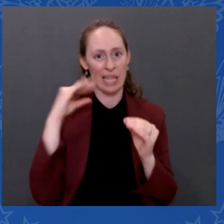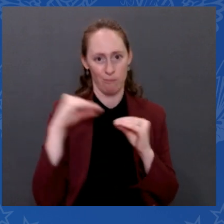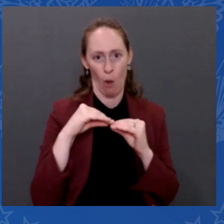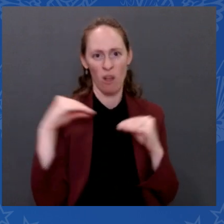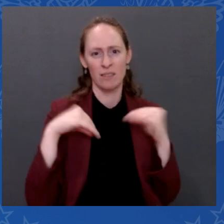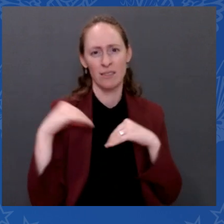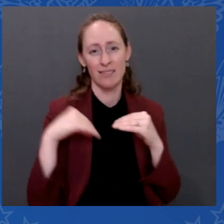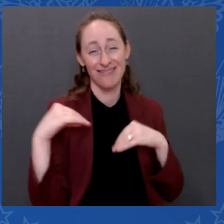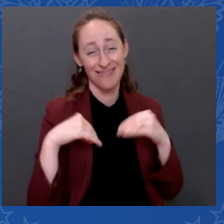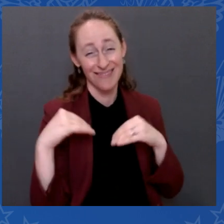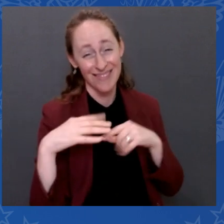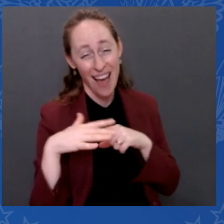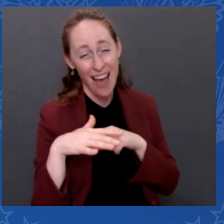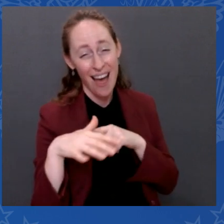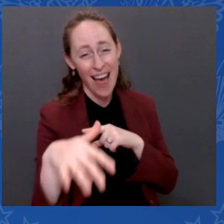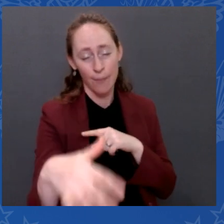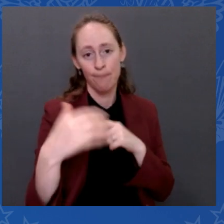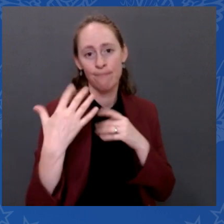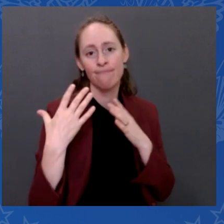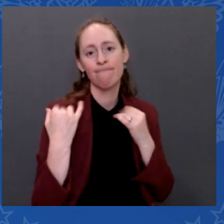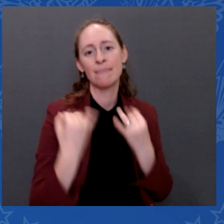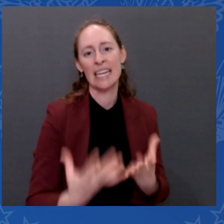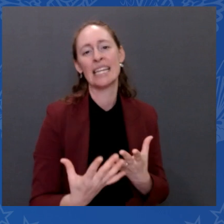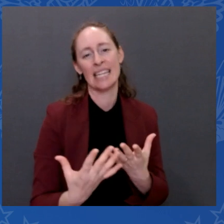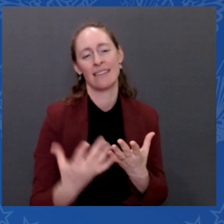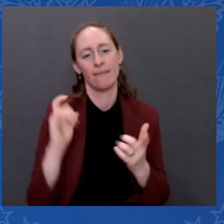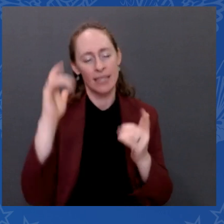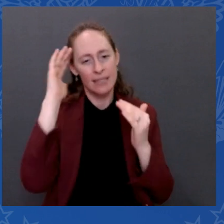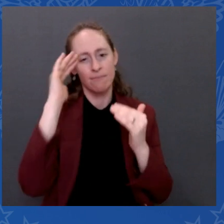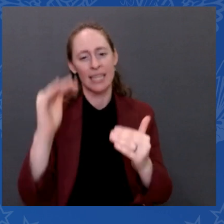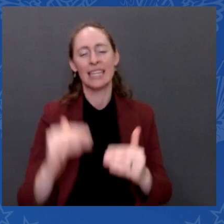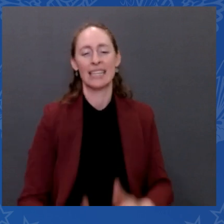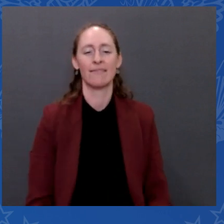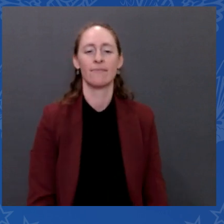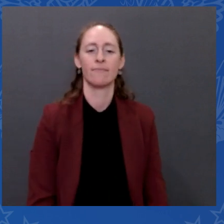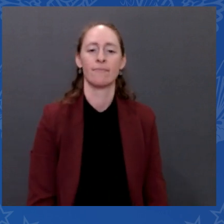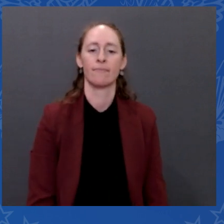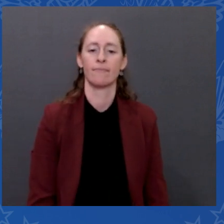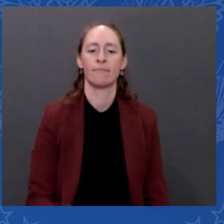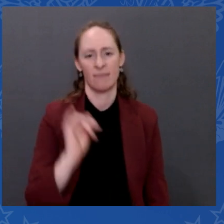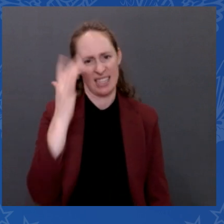they just didn't do the math right about how many more of these legacy chips we were going to need.